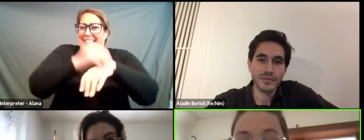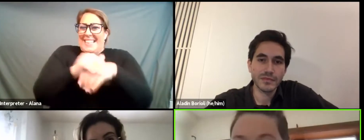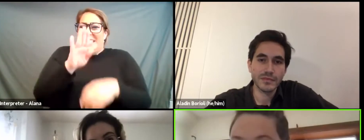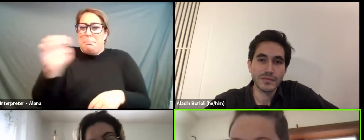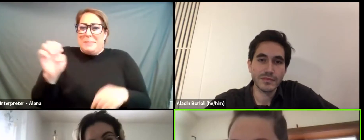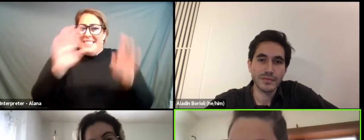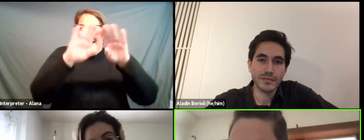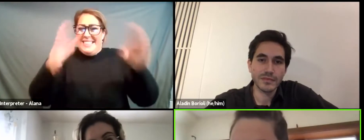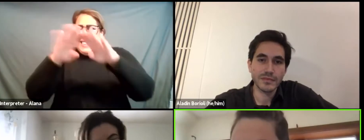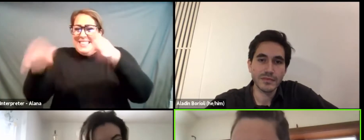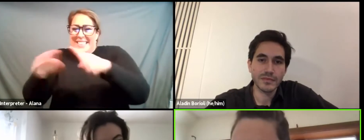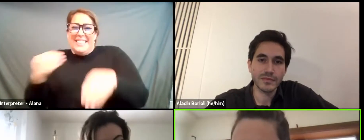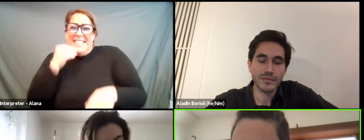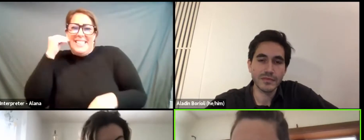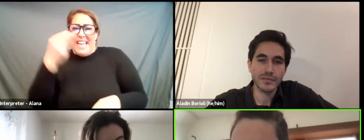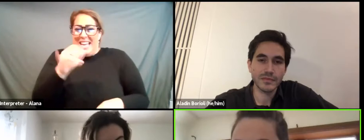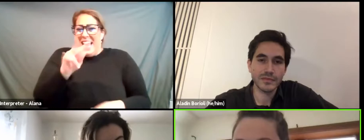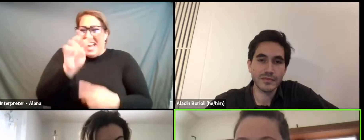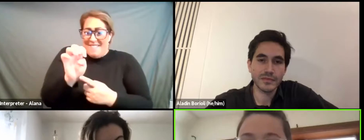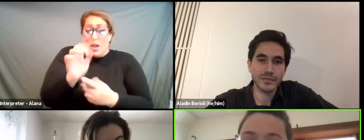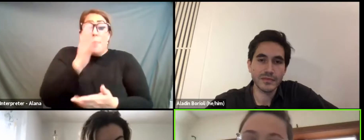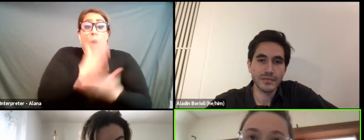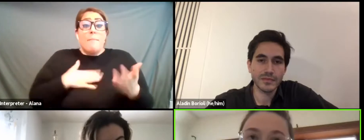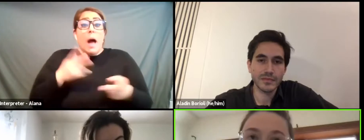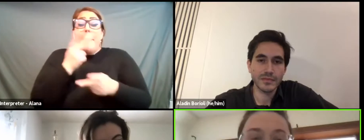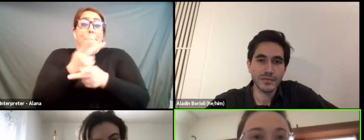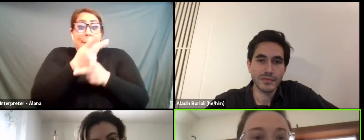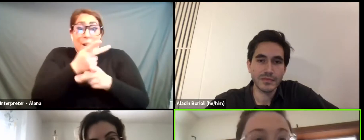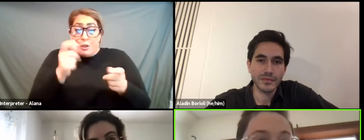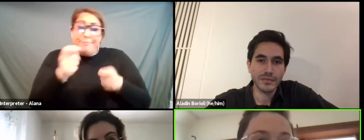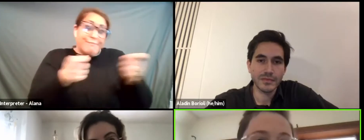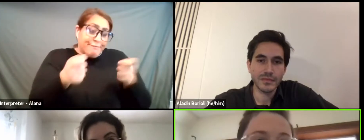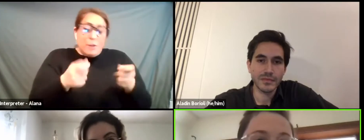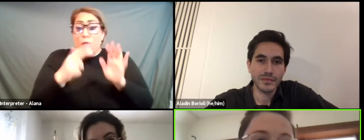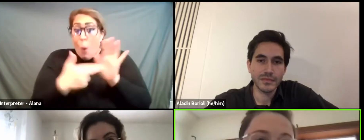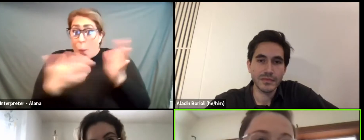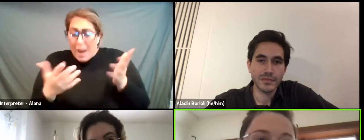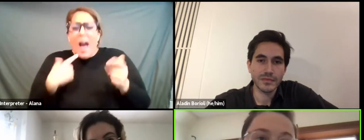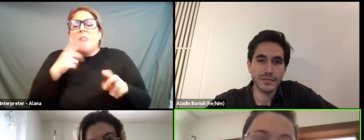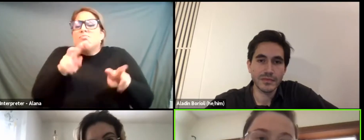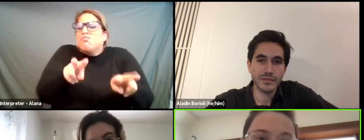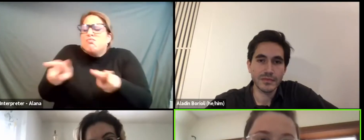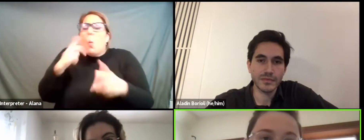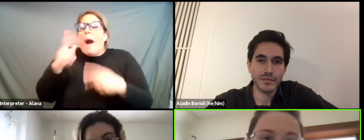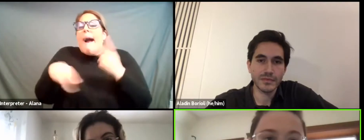management is helping determine what sort of data we're collecting for each of our beehives.